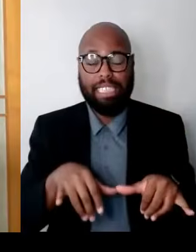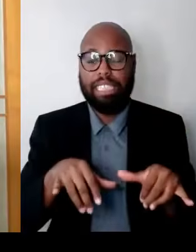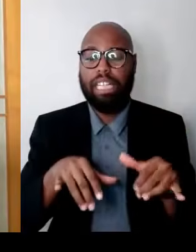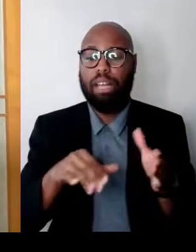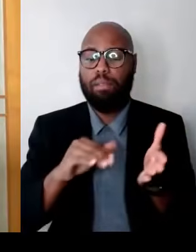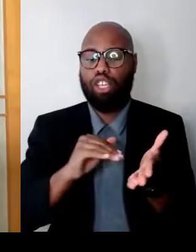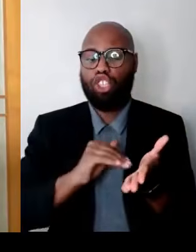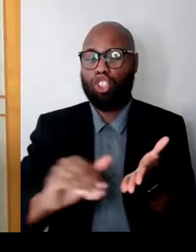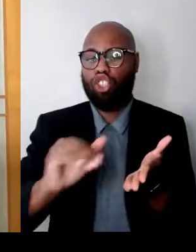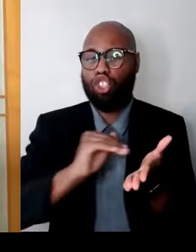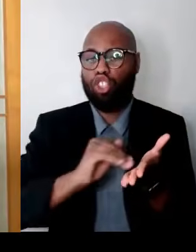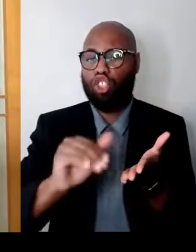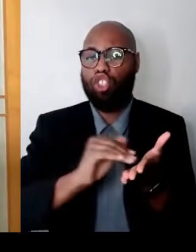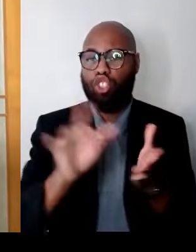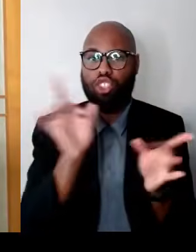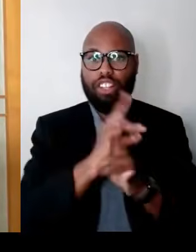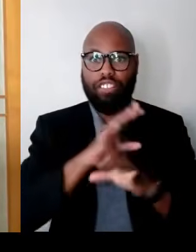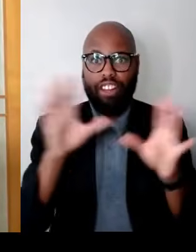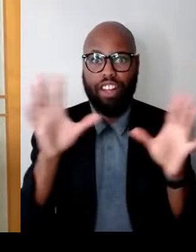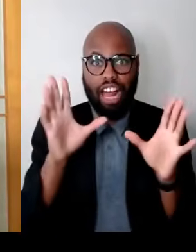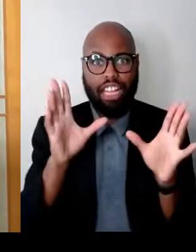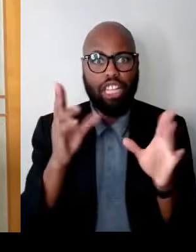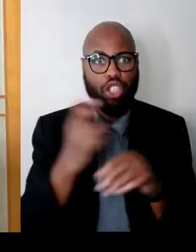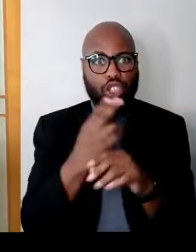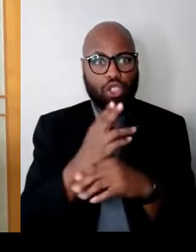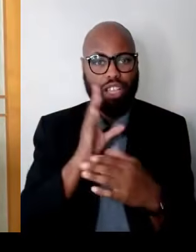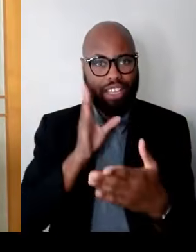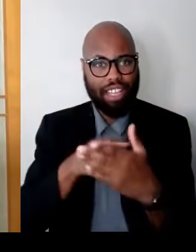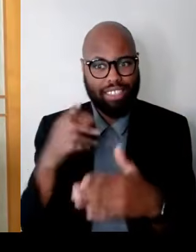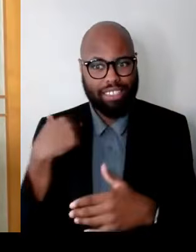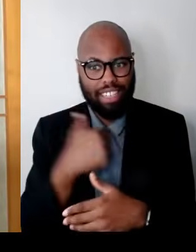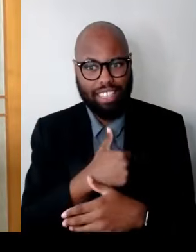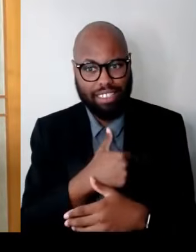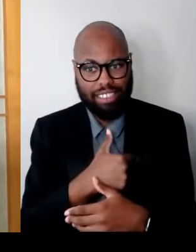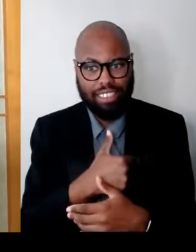that they commit against us. They have the best excuses, and they have it built in the laws.